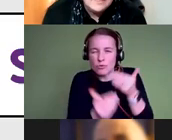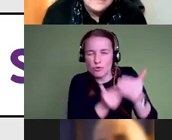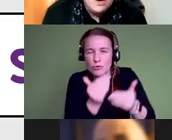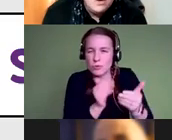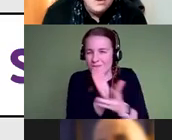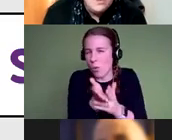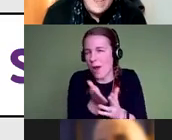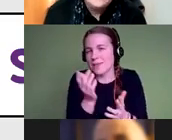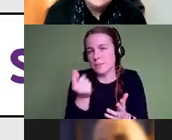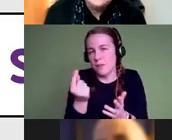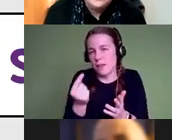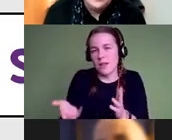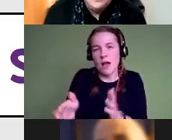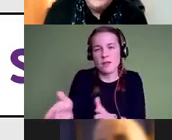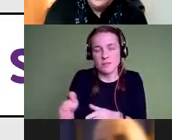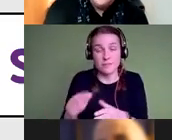those plans. We have got to incorporate